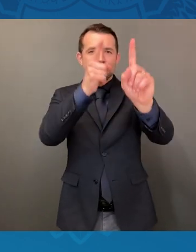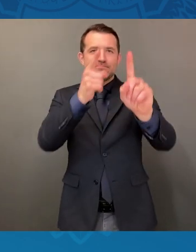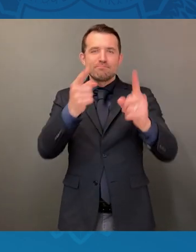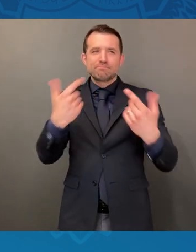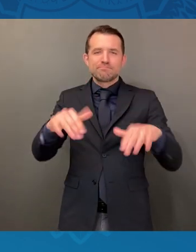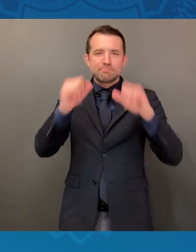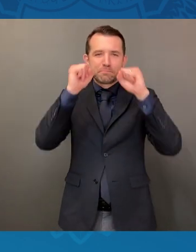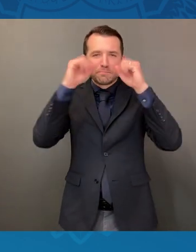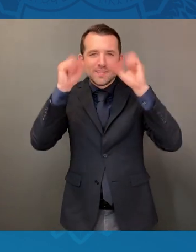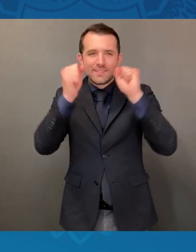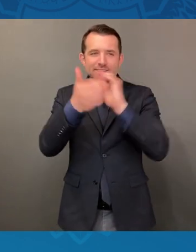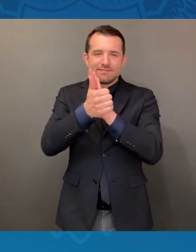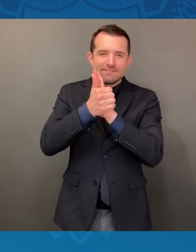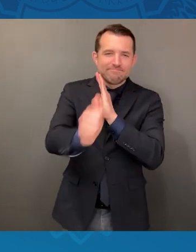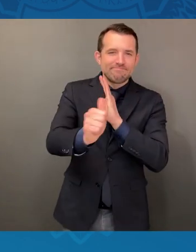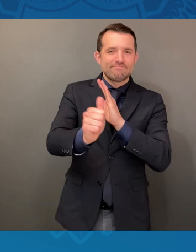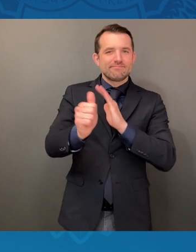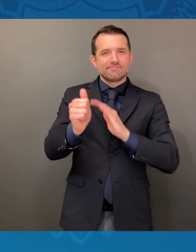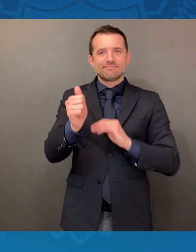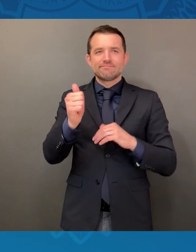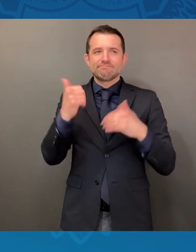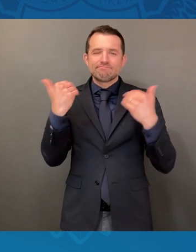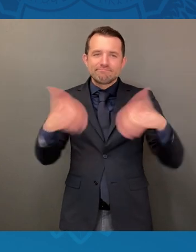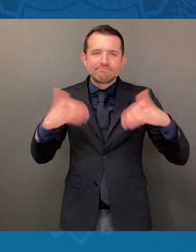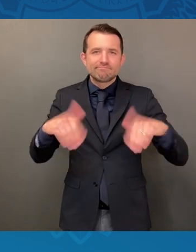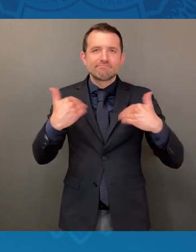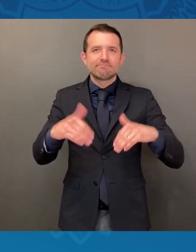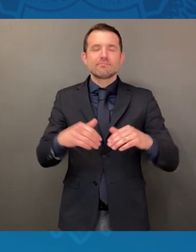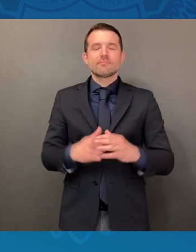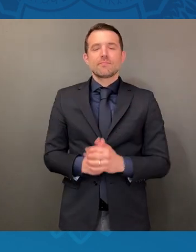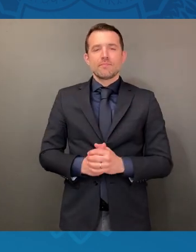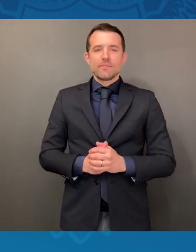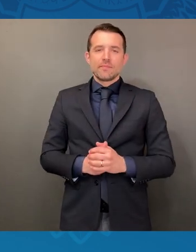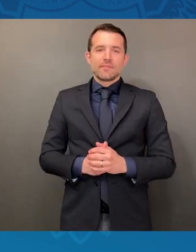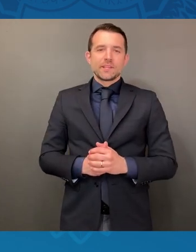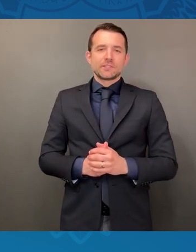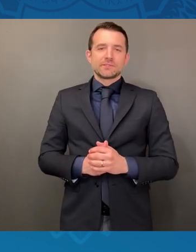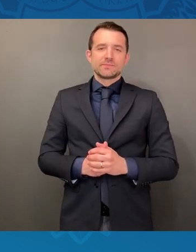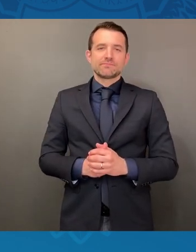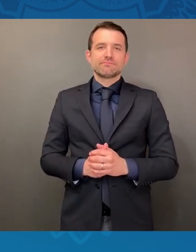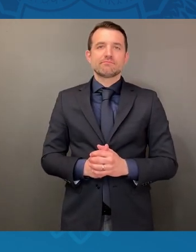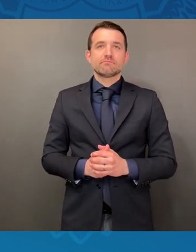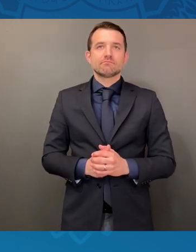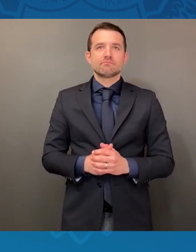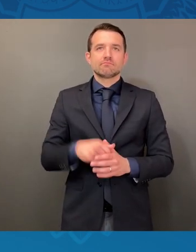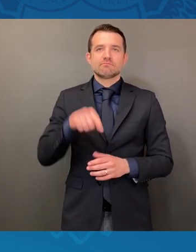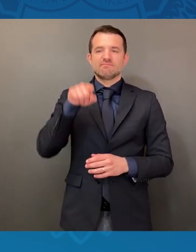So let me say this, this is an issue that Josie actually highlighted